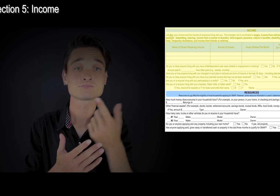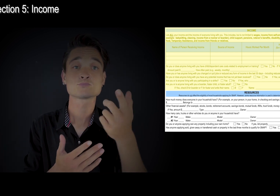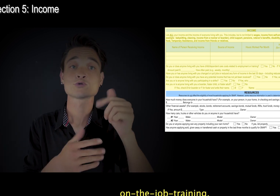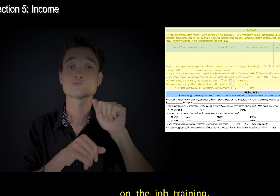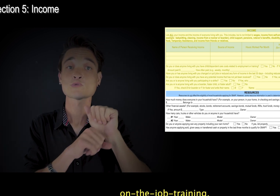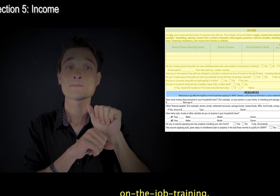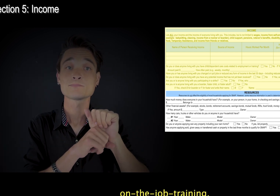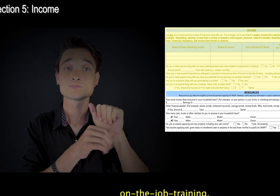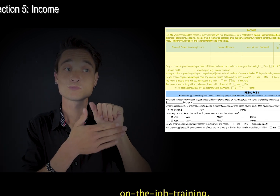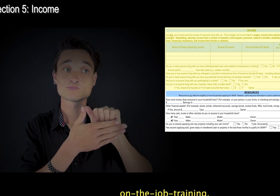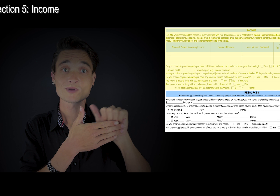on-the-job-training,